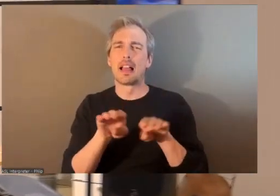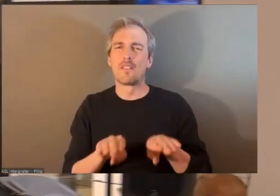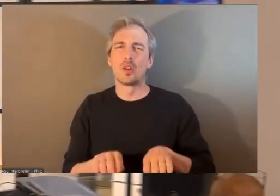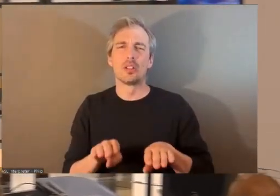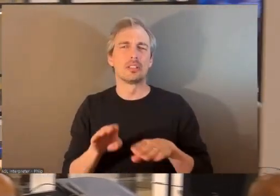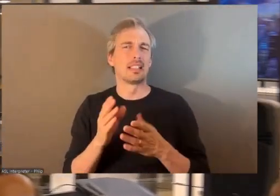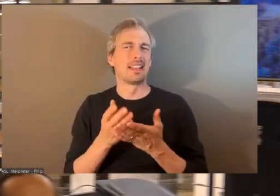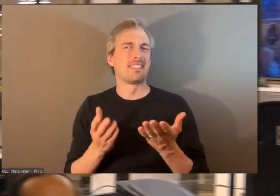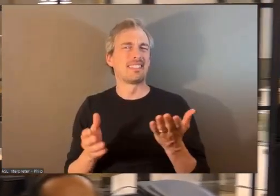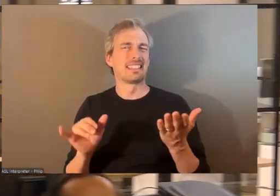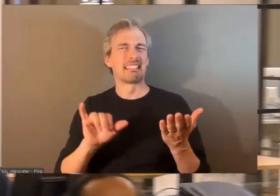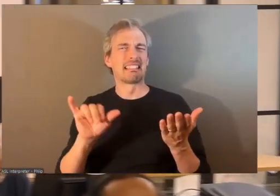In that regard.